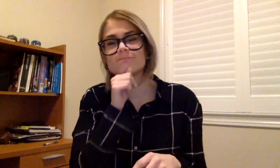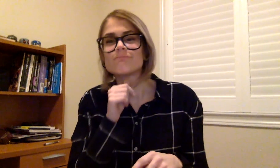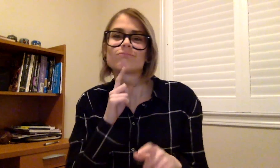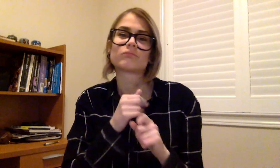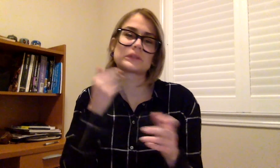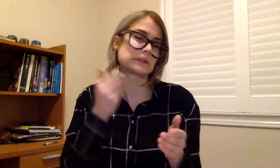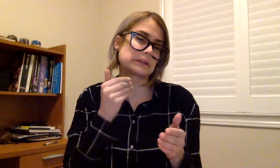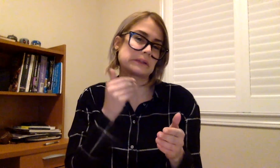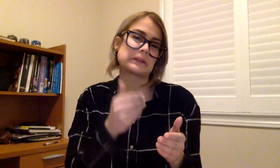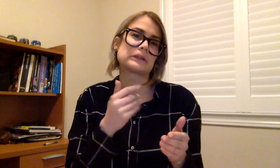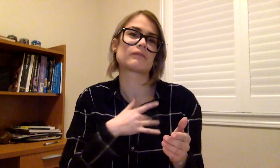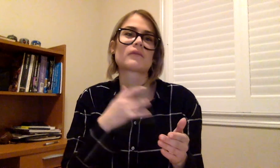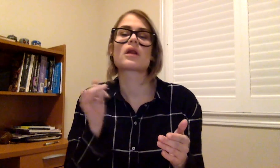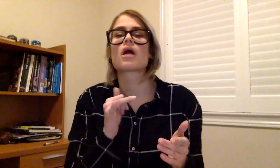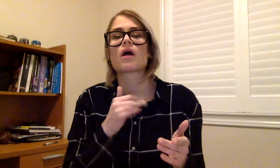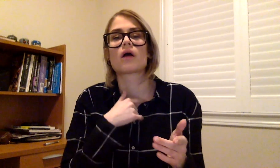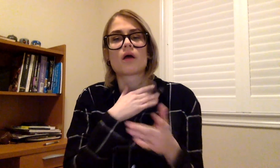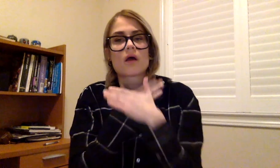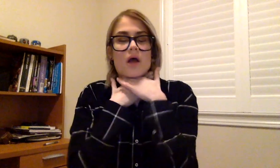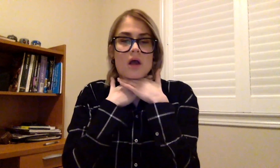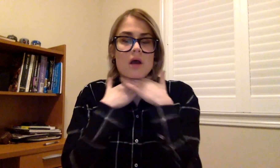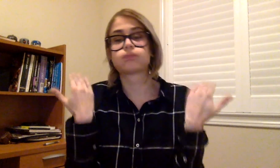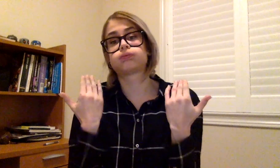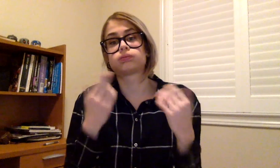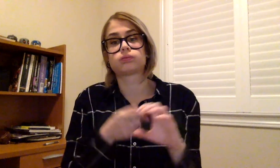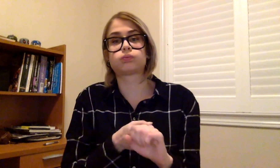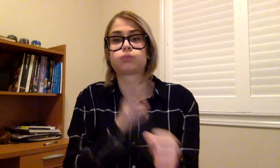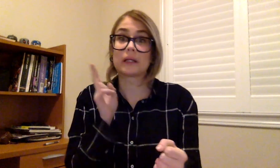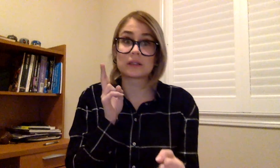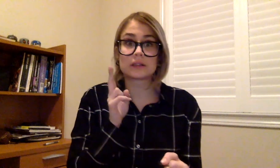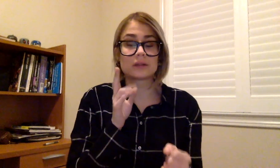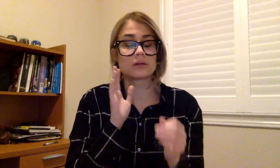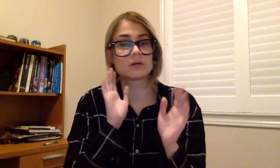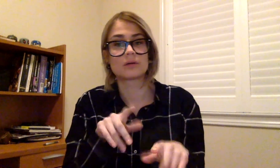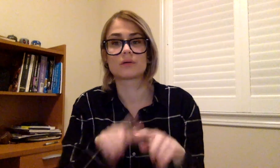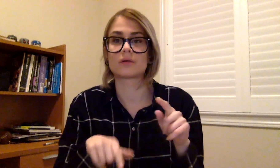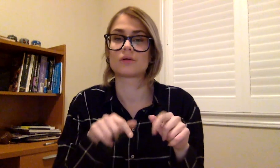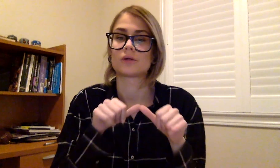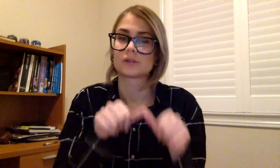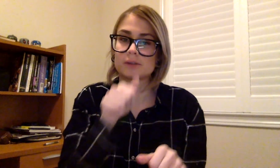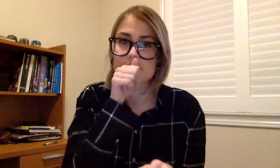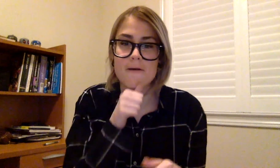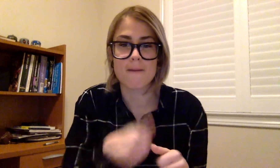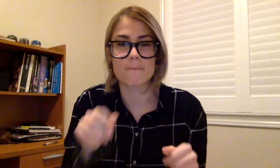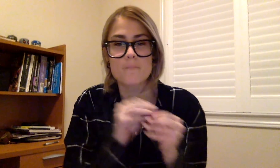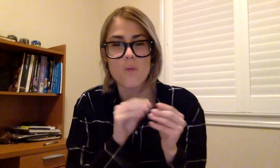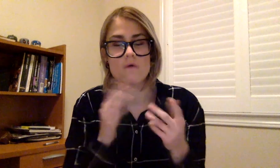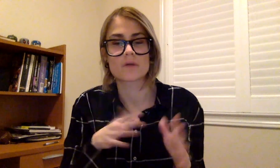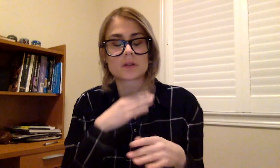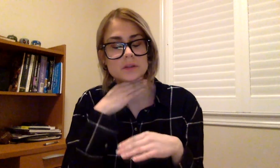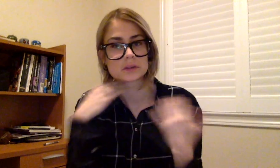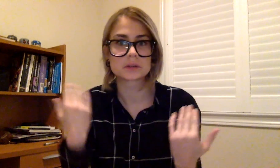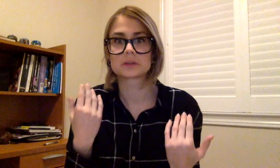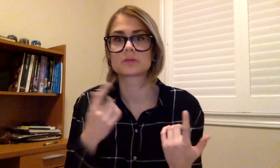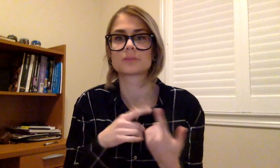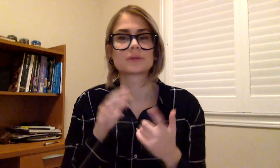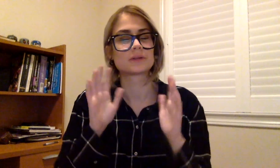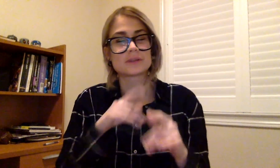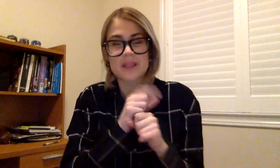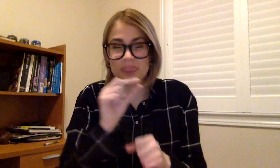I almost decided to quit school because I couldn’t bear it anymore but